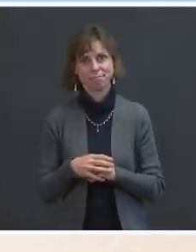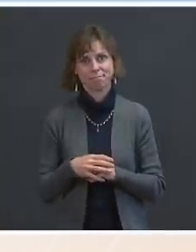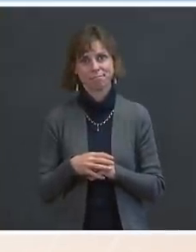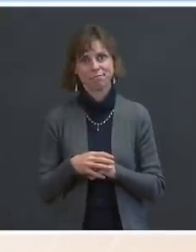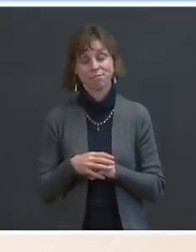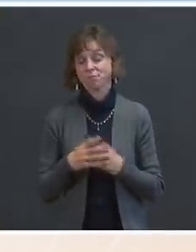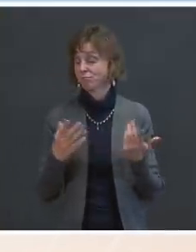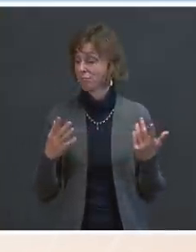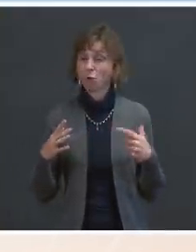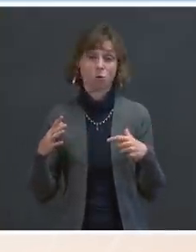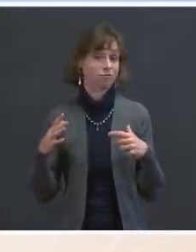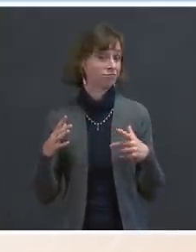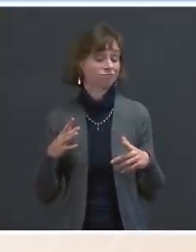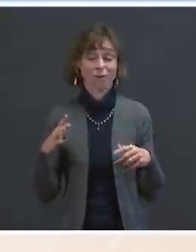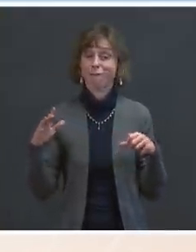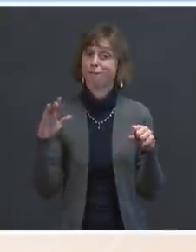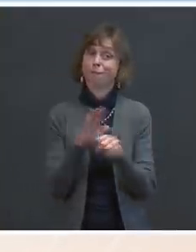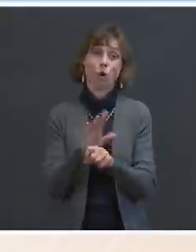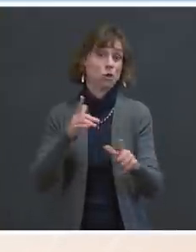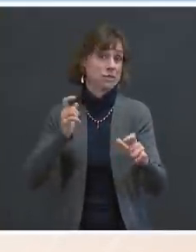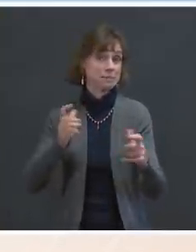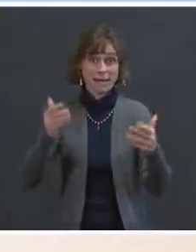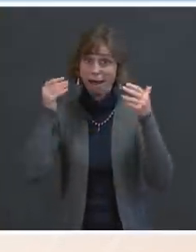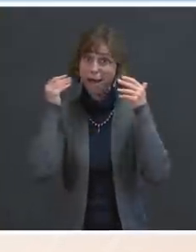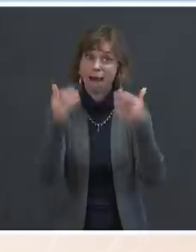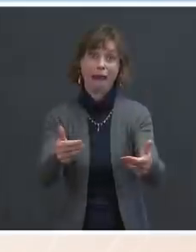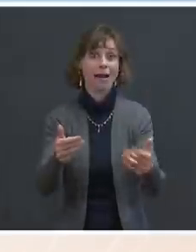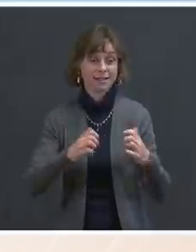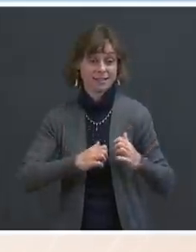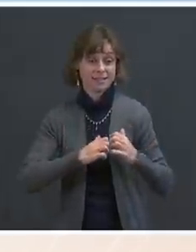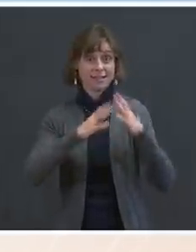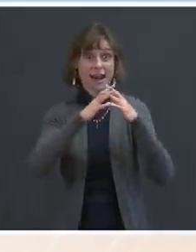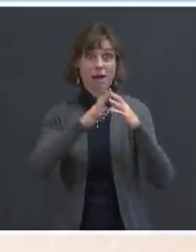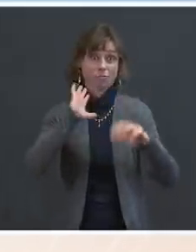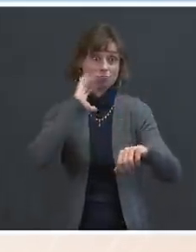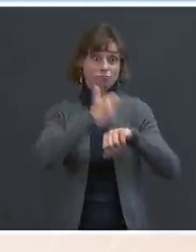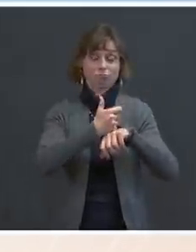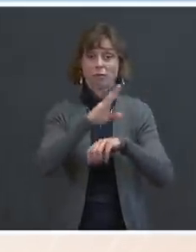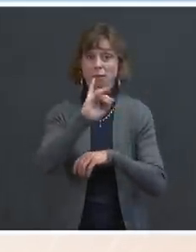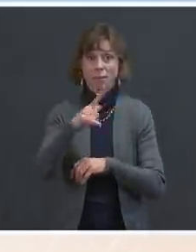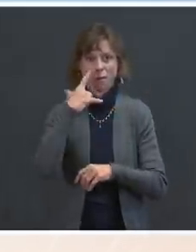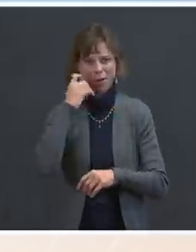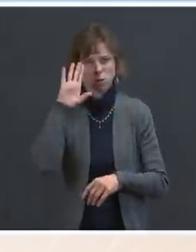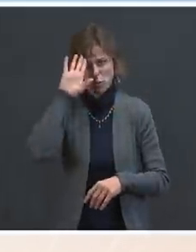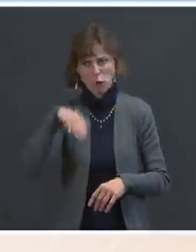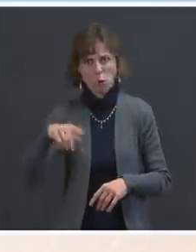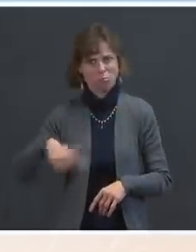ahead on the implementation of the bill because we know the American people need help, and need it as soon as possible.